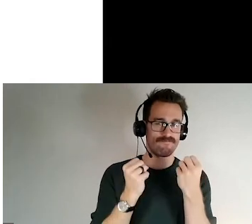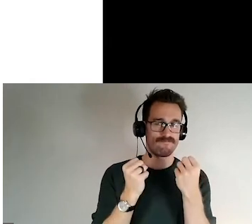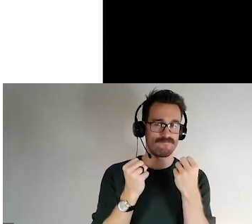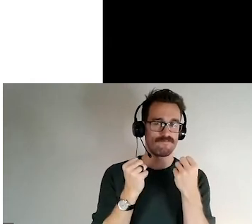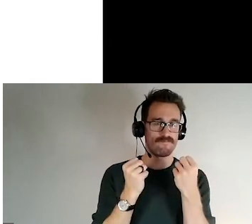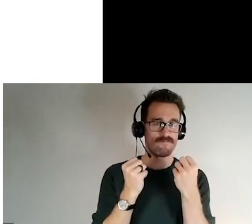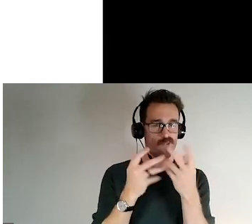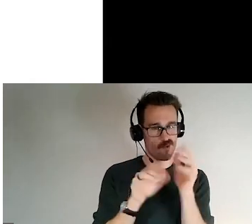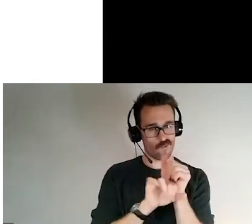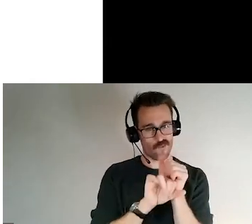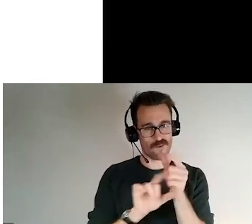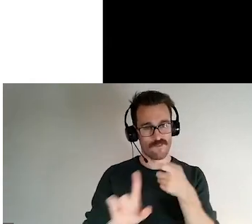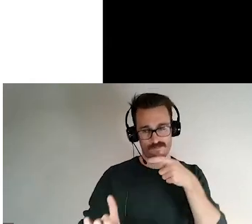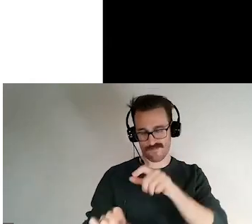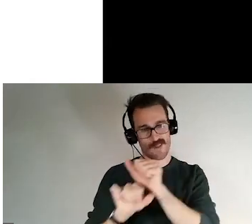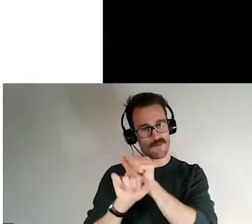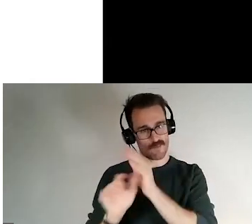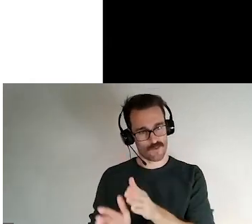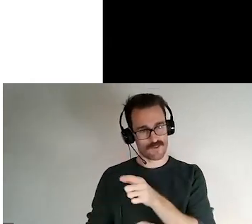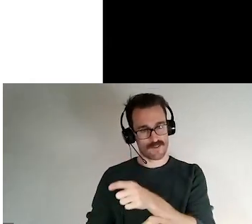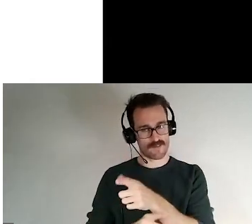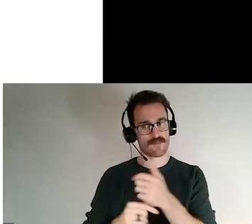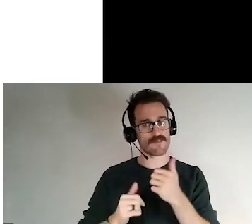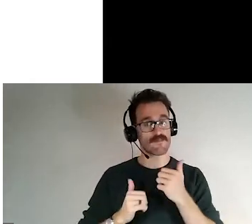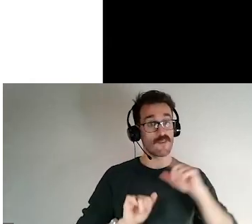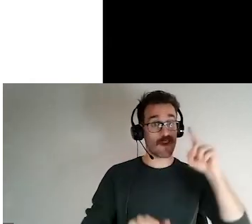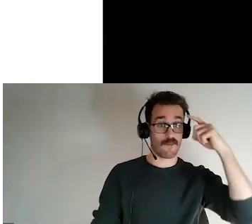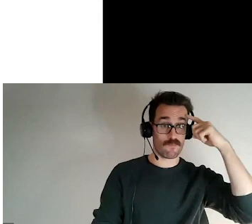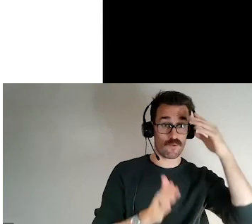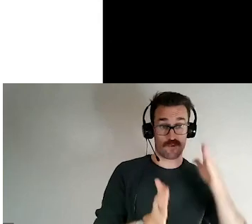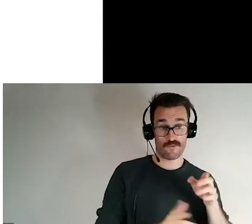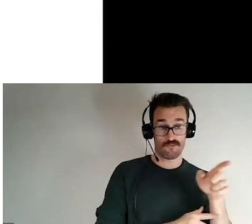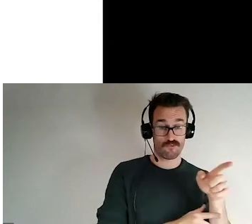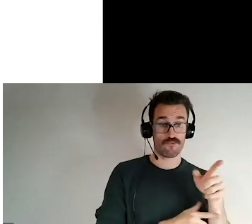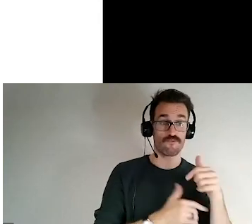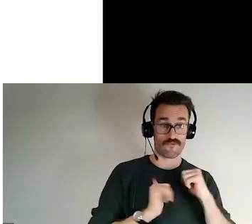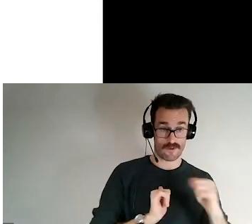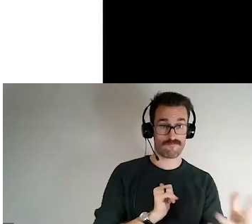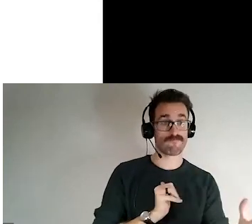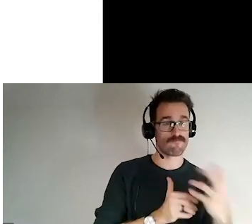and we had some challenges getting employer buy-in and uptake. We had some organizations